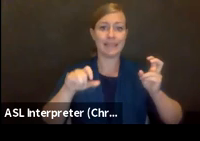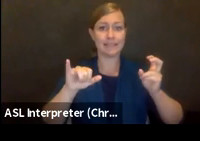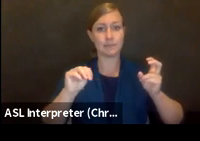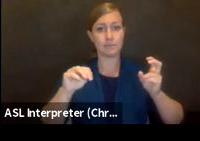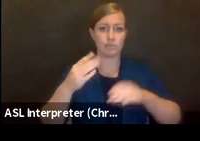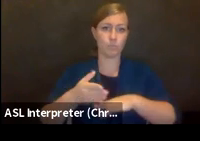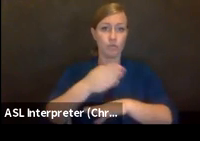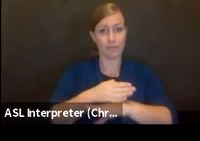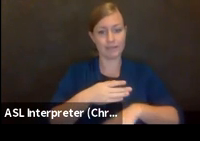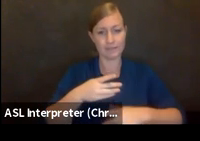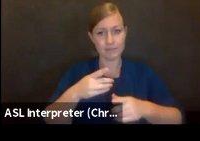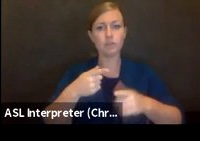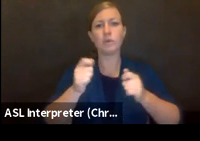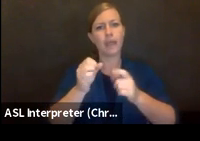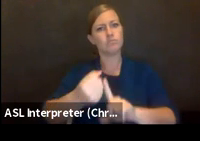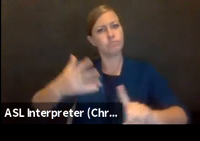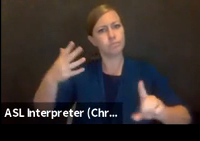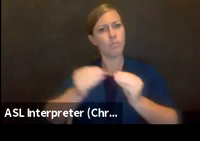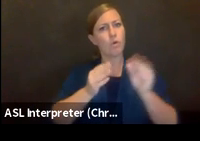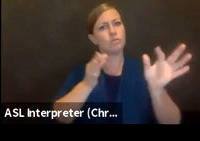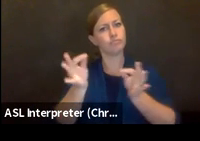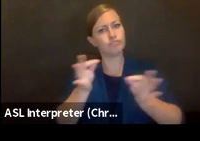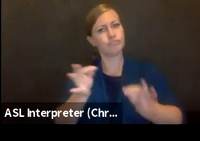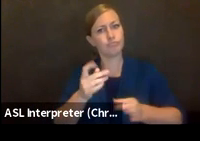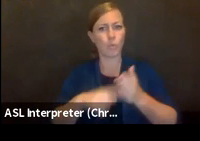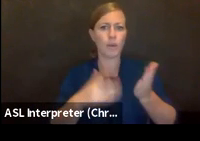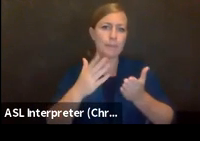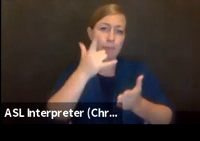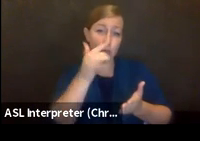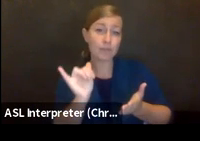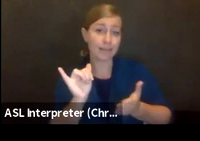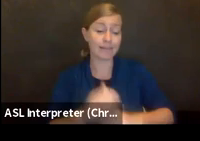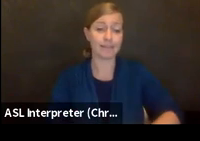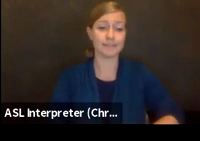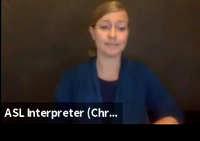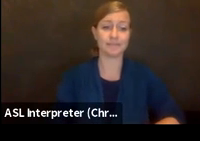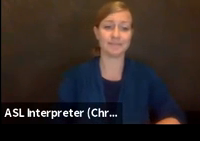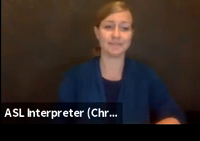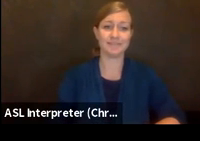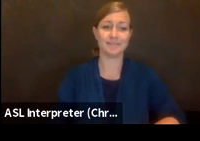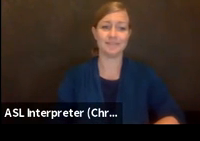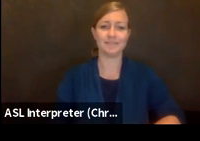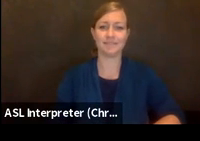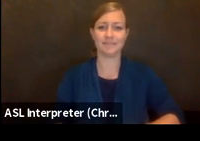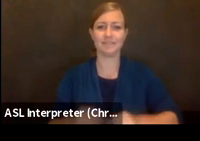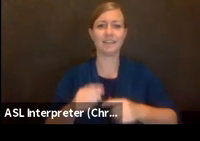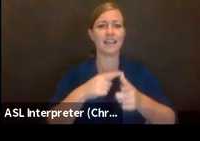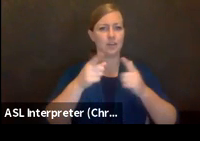ESD 189 - Amy Colburn: More of a description for what that might look like. And then you can create. So I need a rubric.